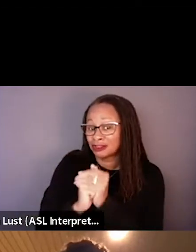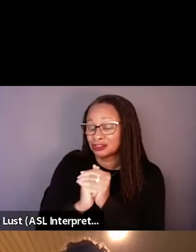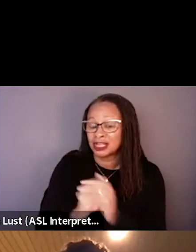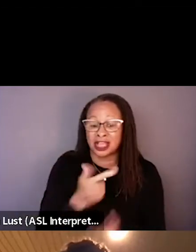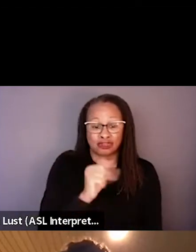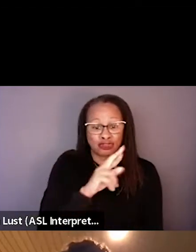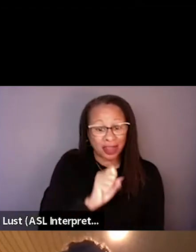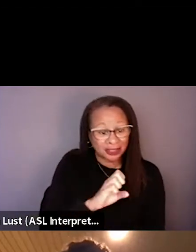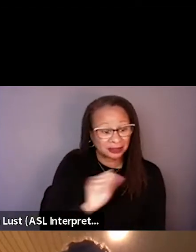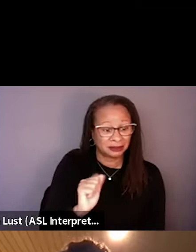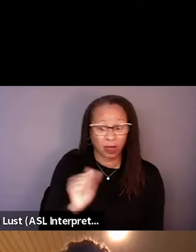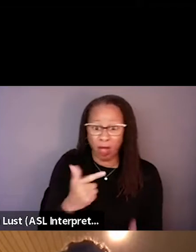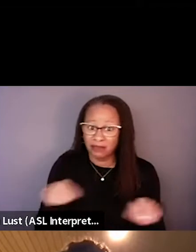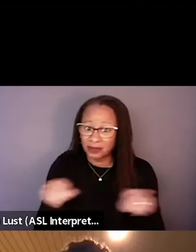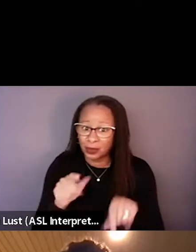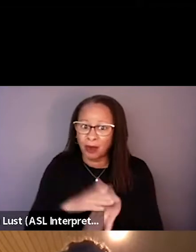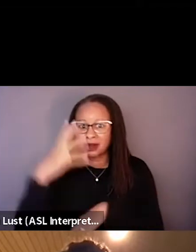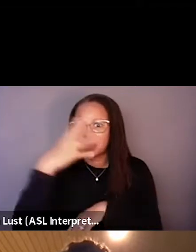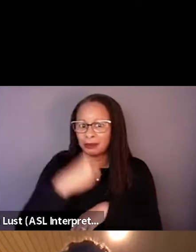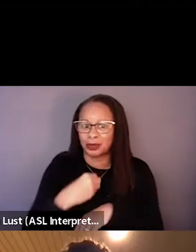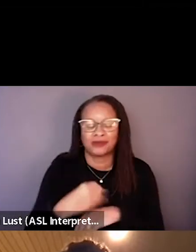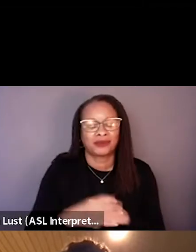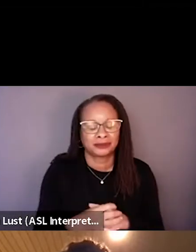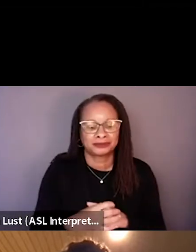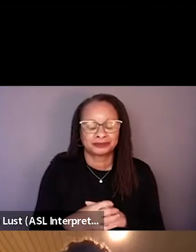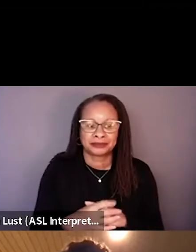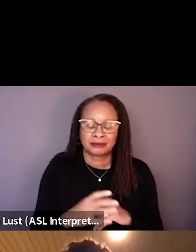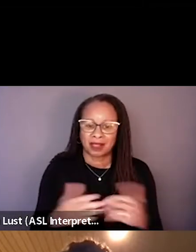all of you on such a beautiful and moving film.